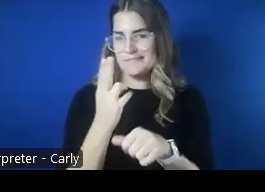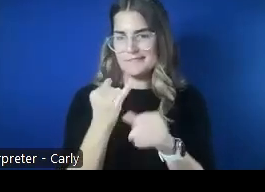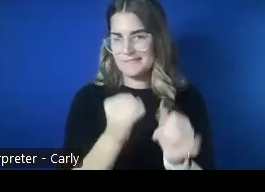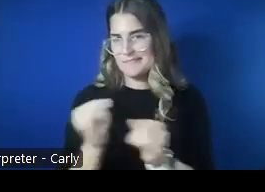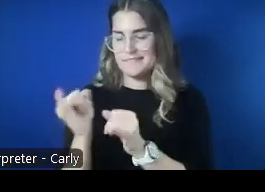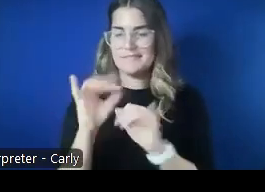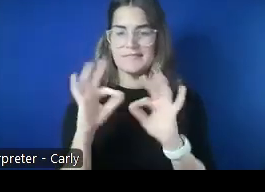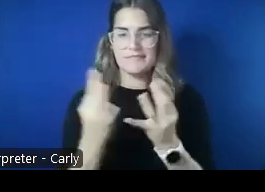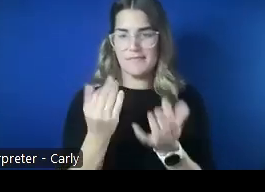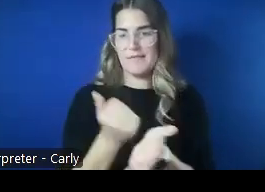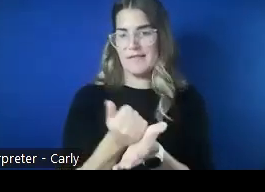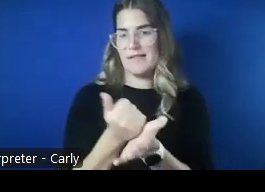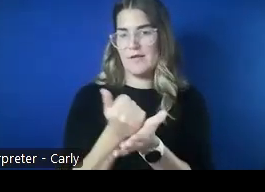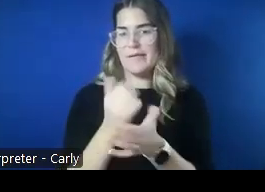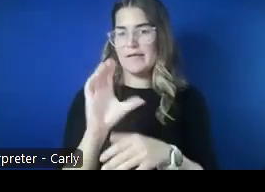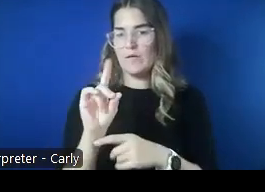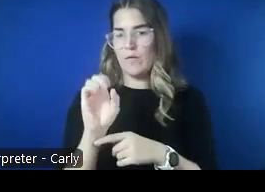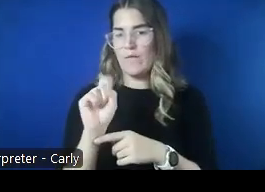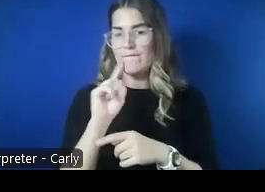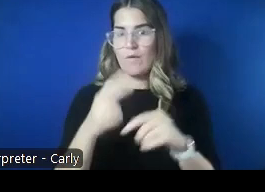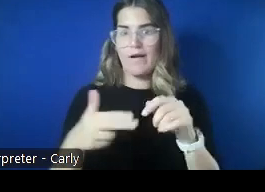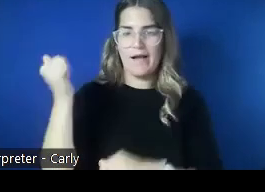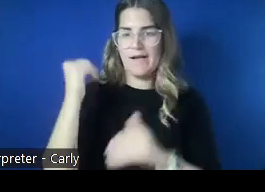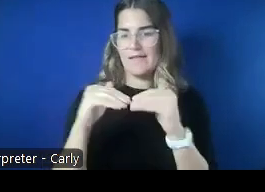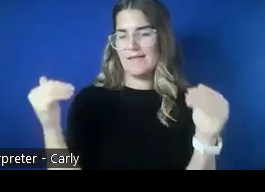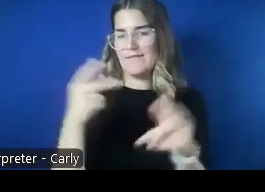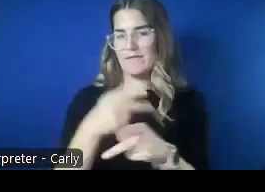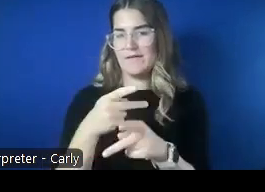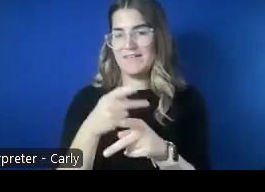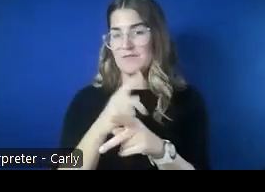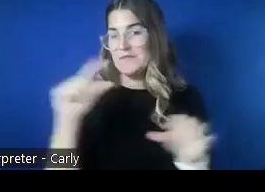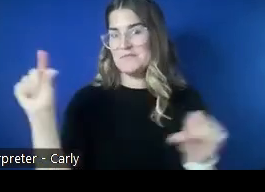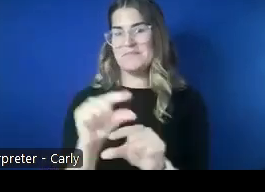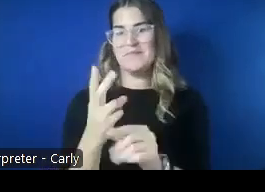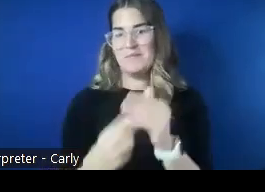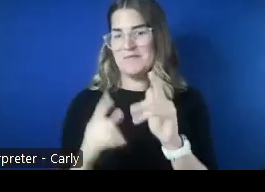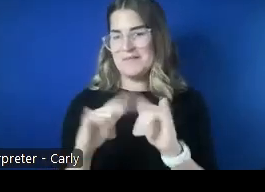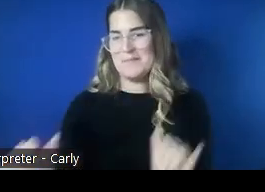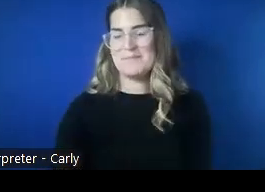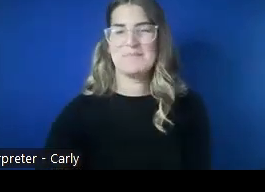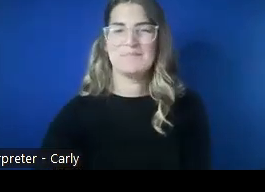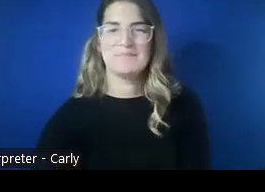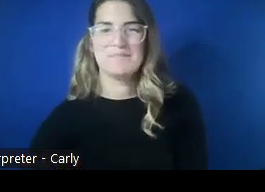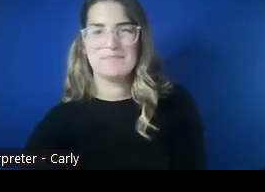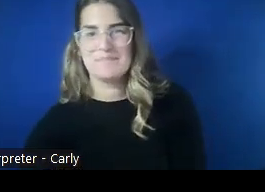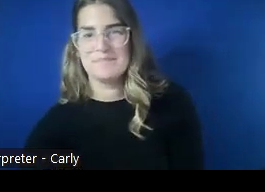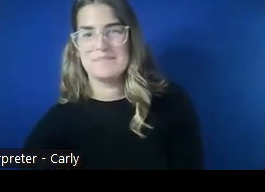lot of those higher levels of care so combo yeah I think talking about sustainability right from the